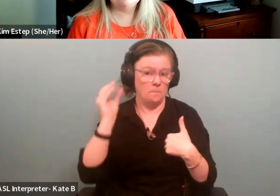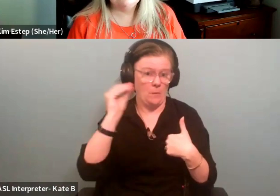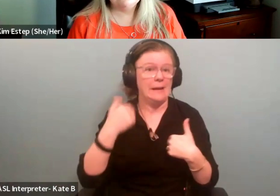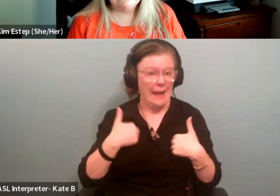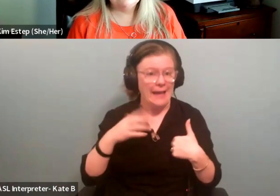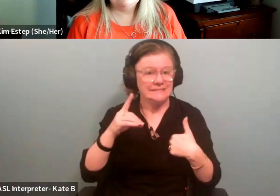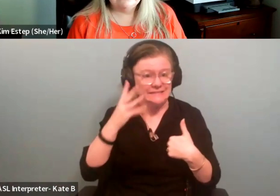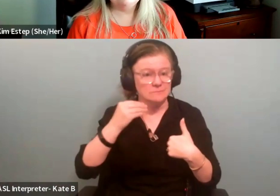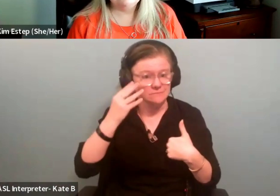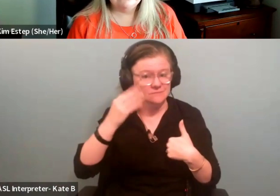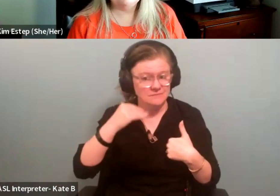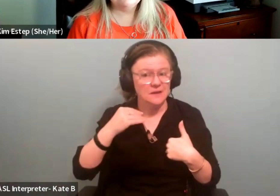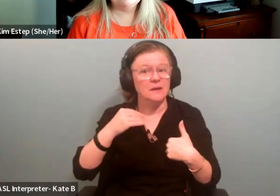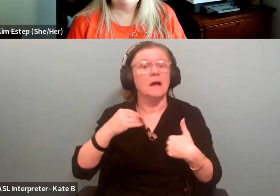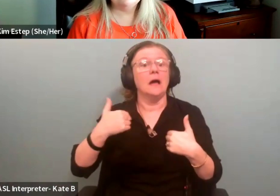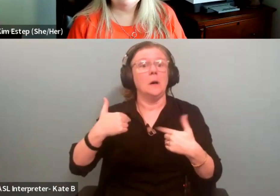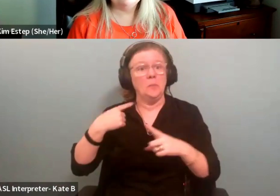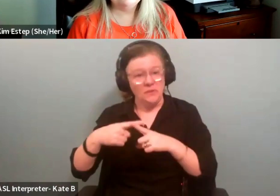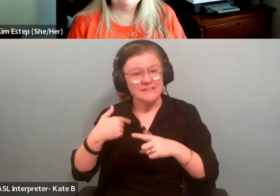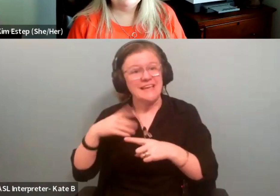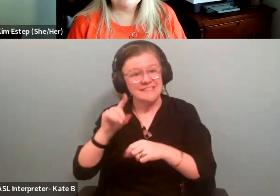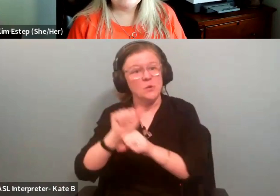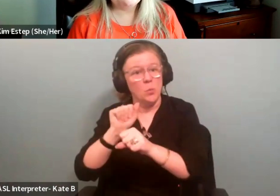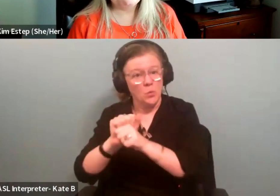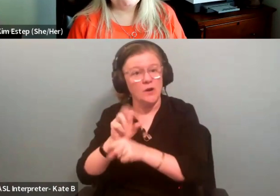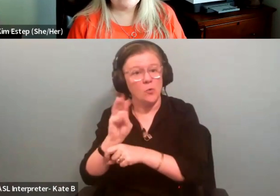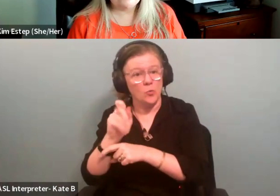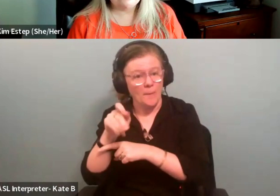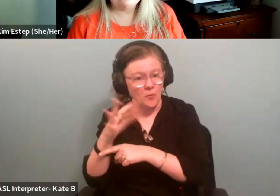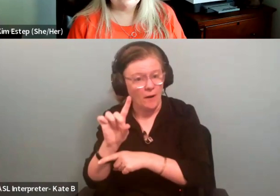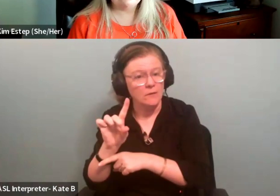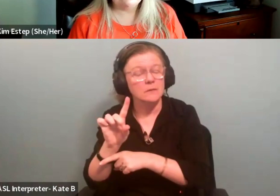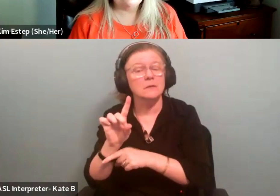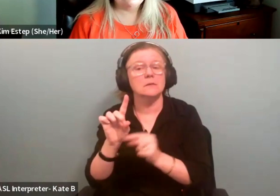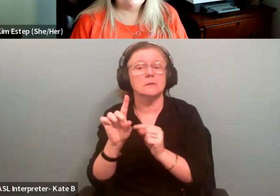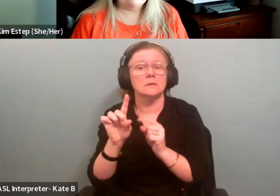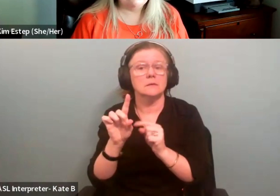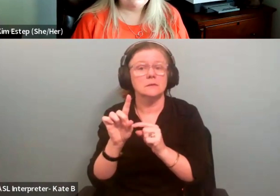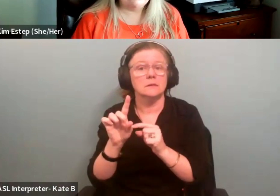then working in wraparound, the things that really resonated with me as a parent. And then